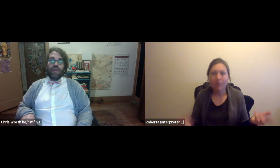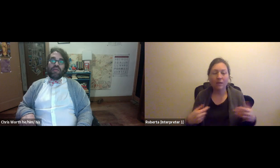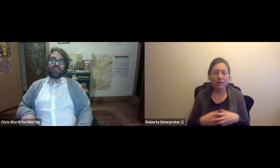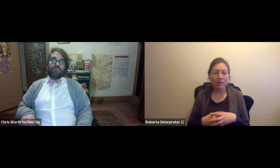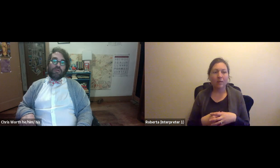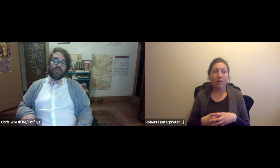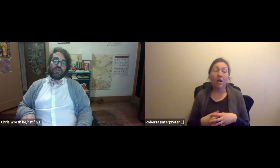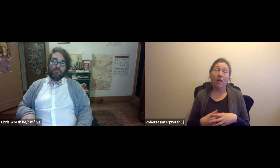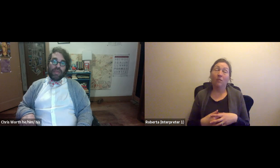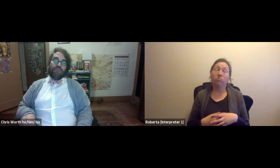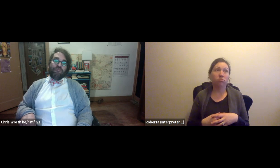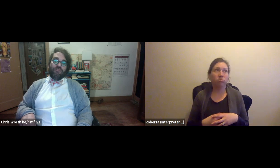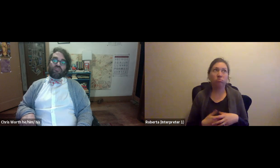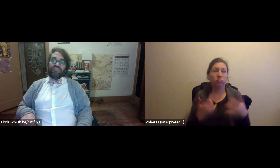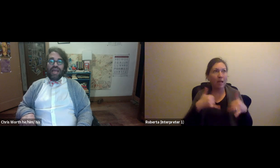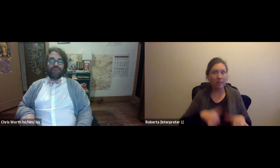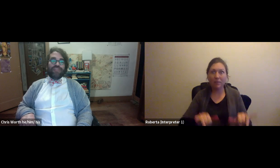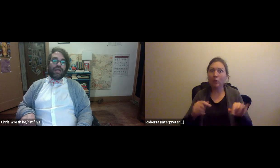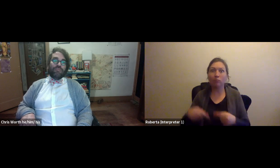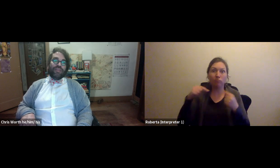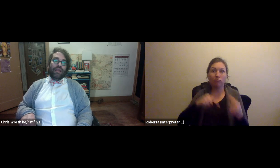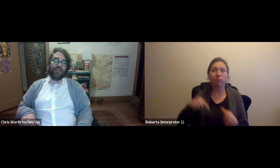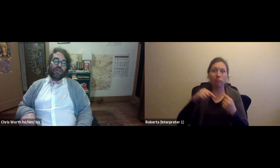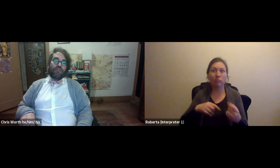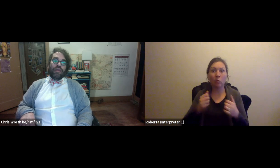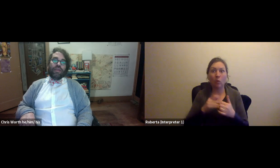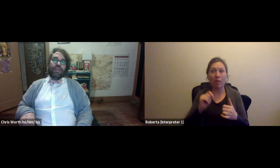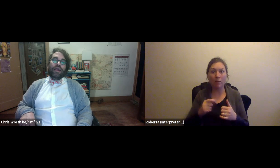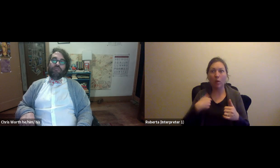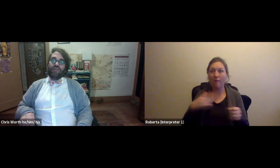because we have a full staff that comes in, in and out of here,